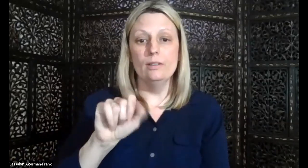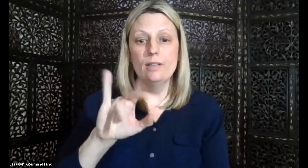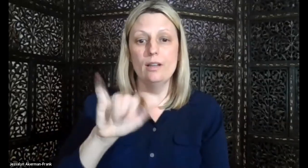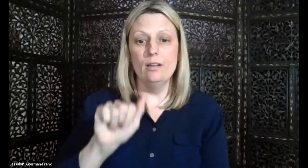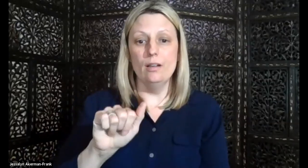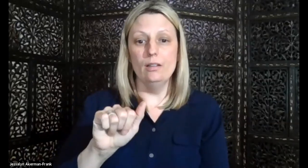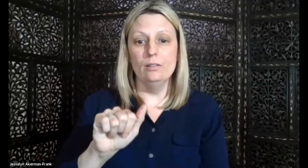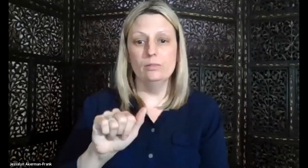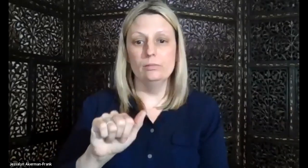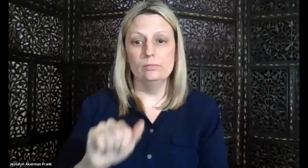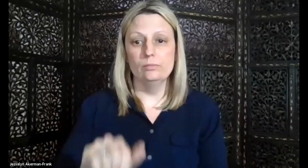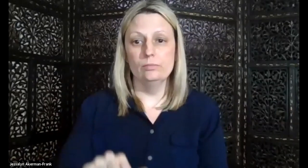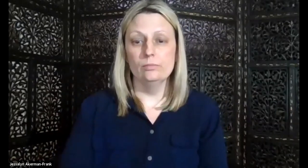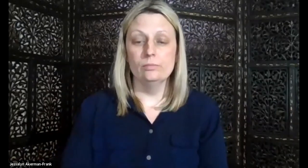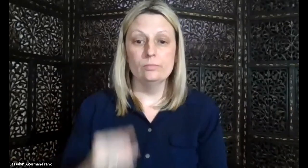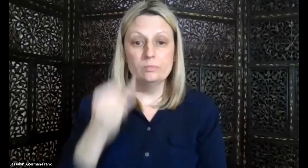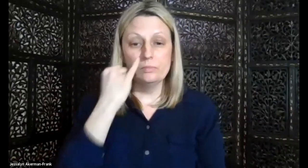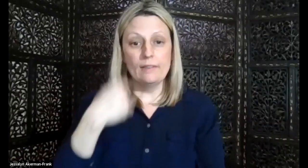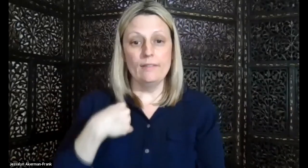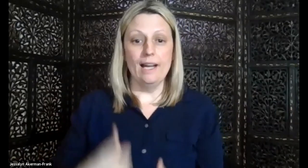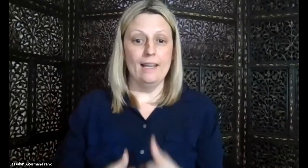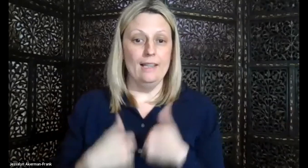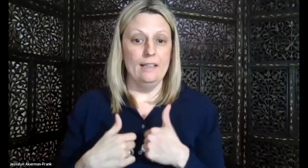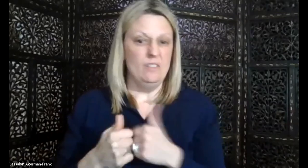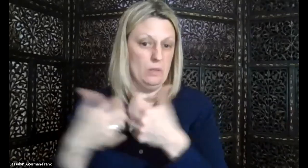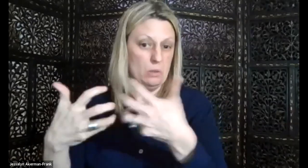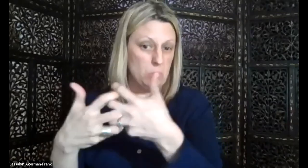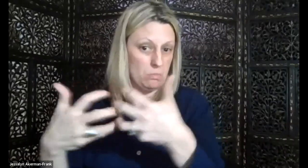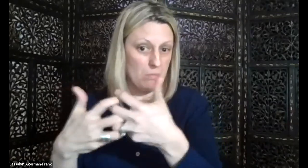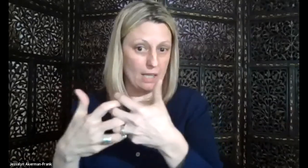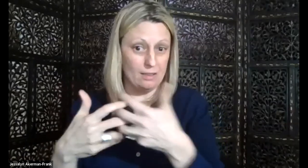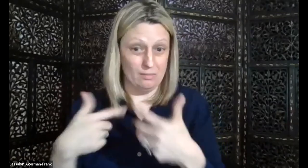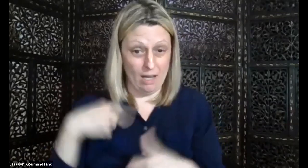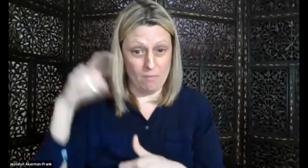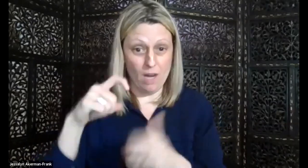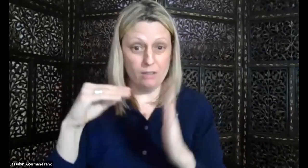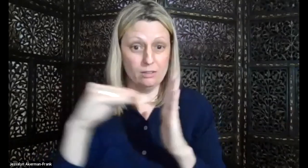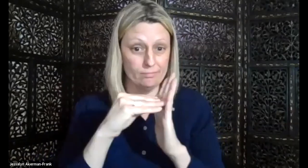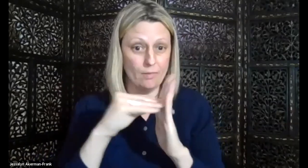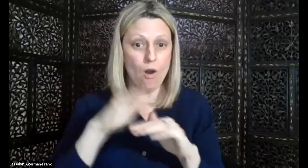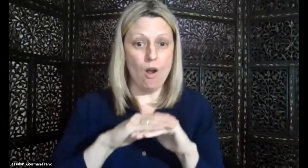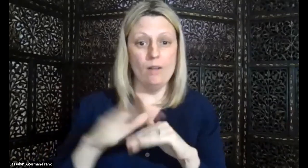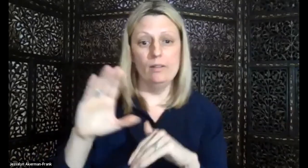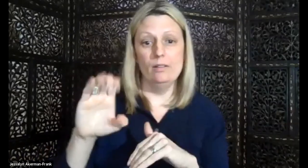Jessalyn: Thank you so much, Jer. So the next question